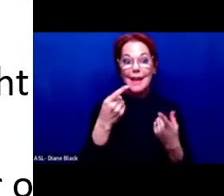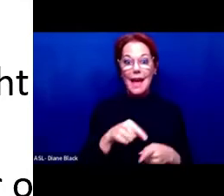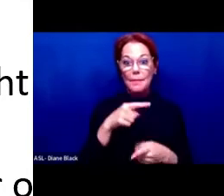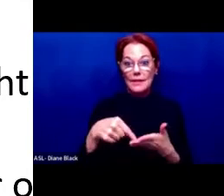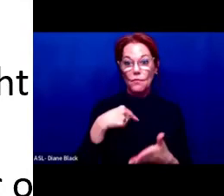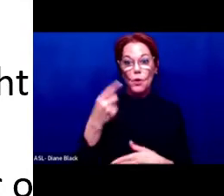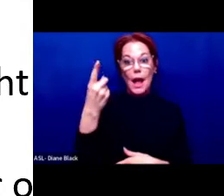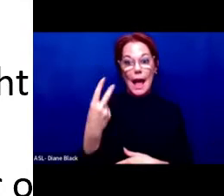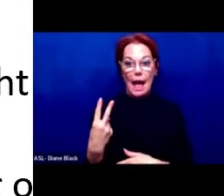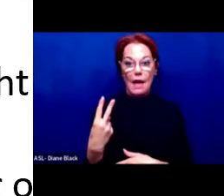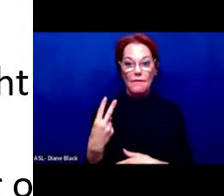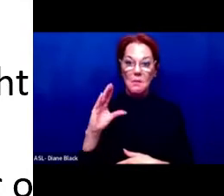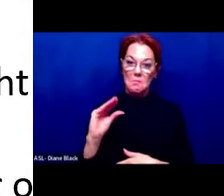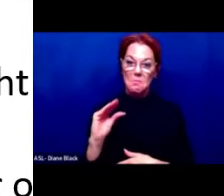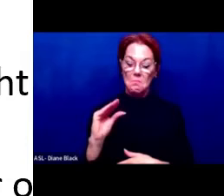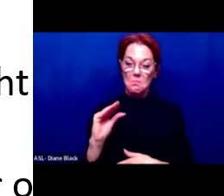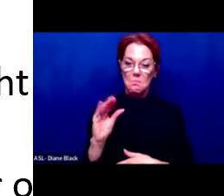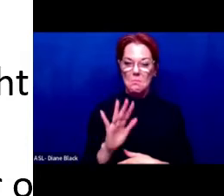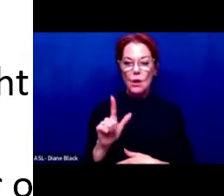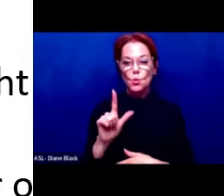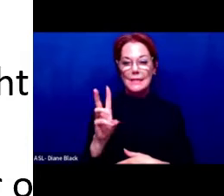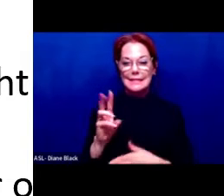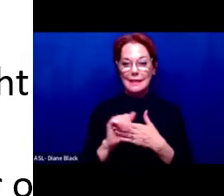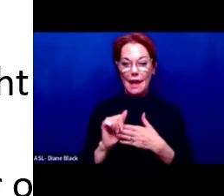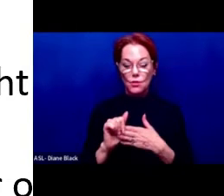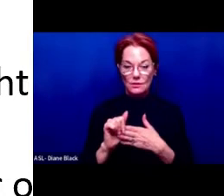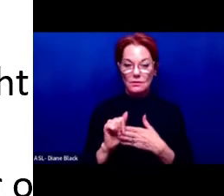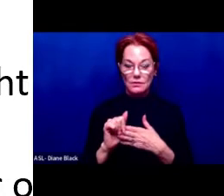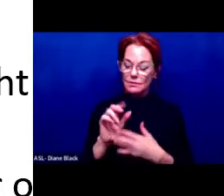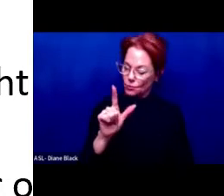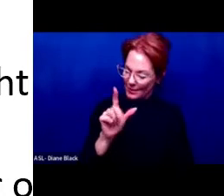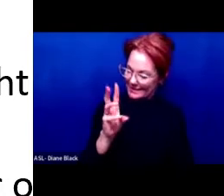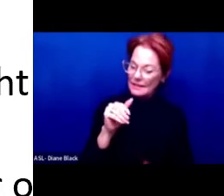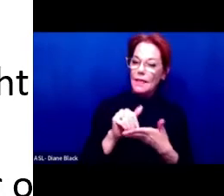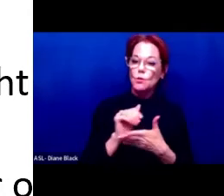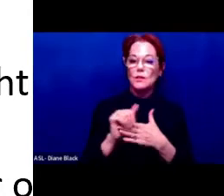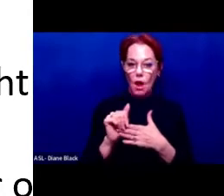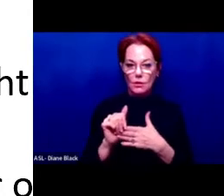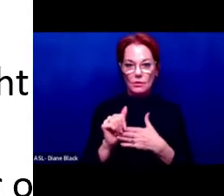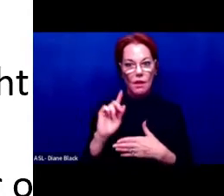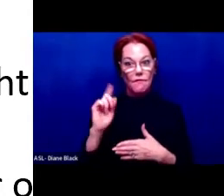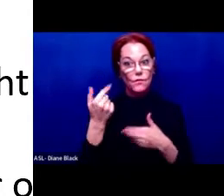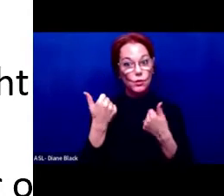which was close to $26,000. So that was their first effort. And they shared they were very happy with that they thought they